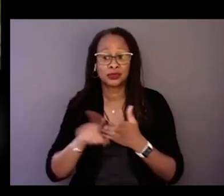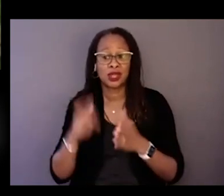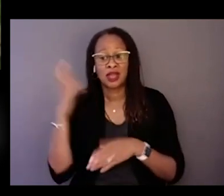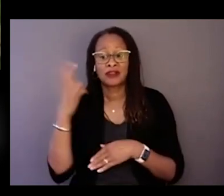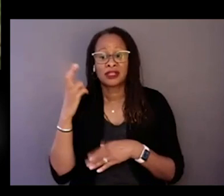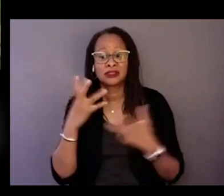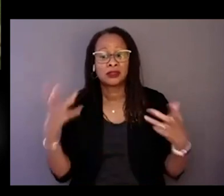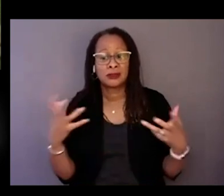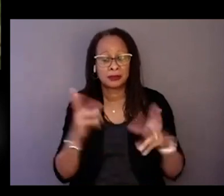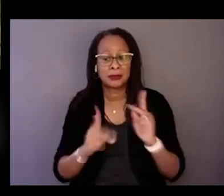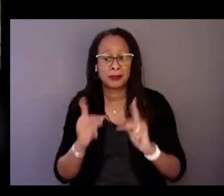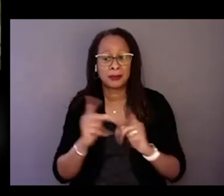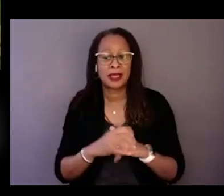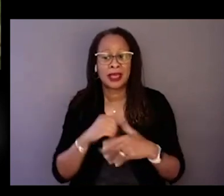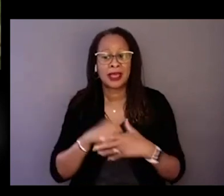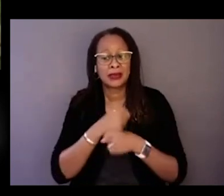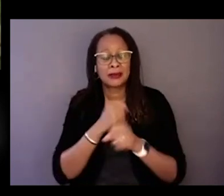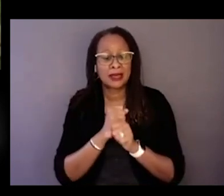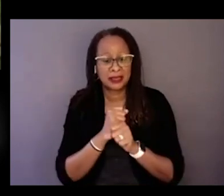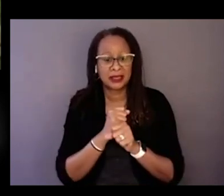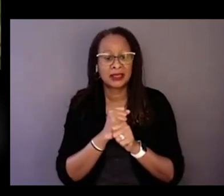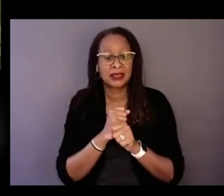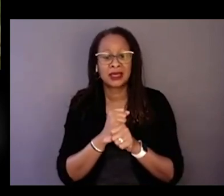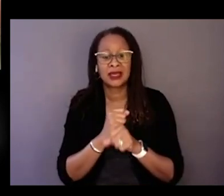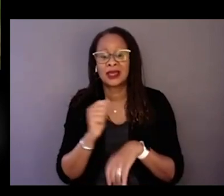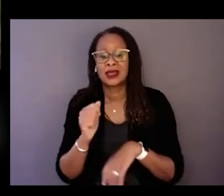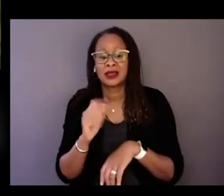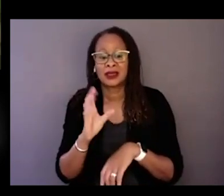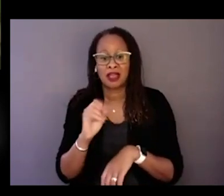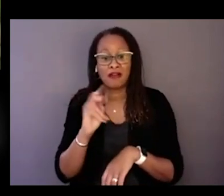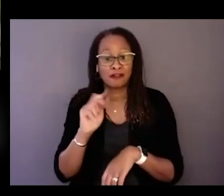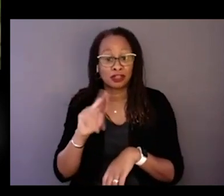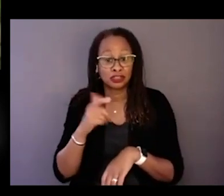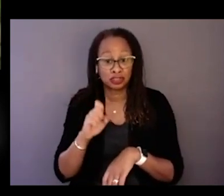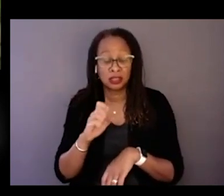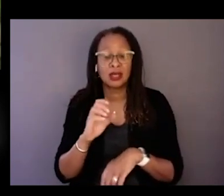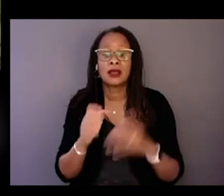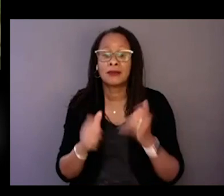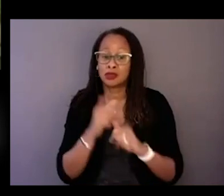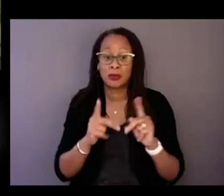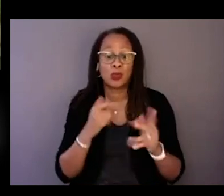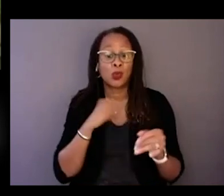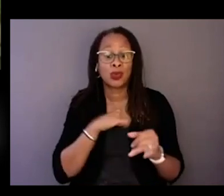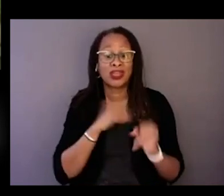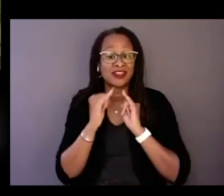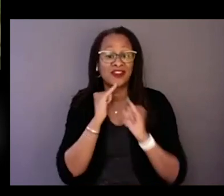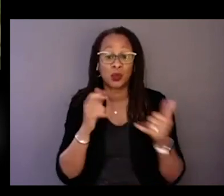in making the coverage of Britney, interviewed about Britney were men. And so we just simply decided like